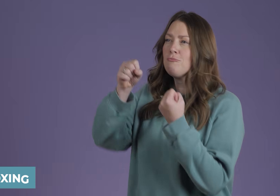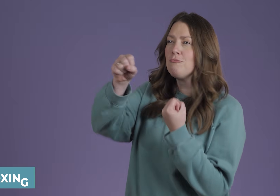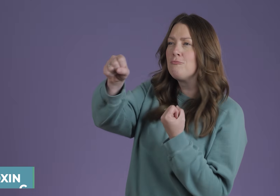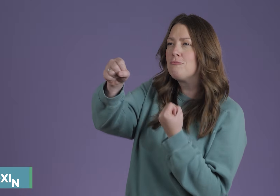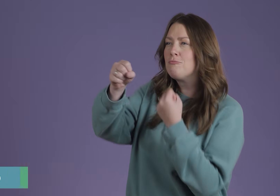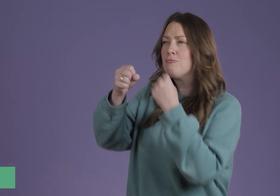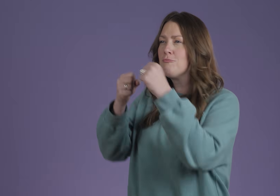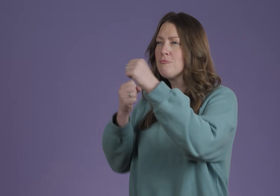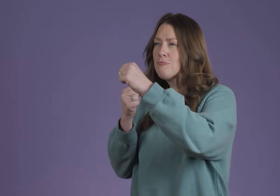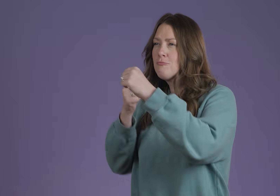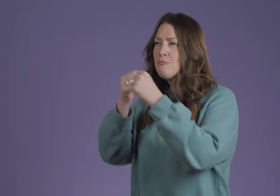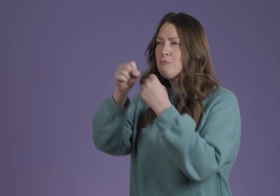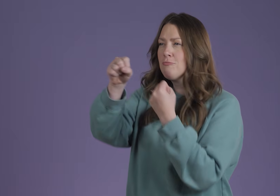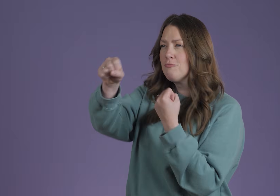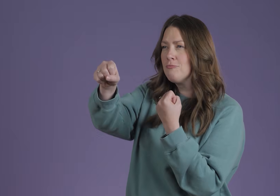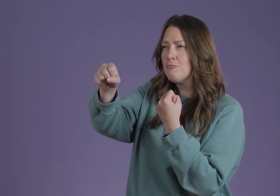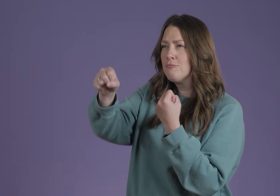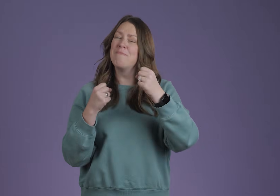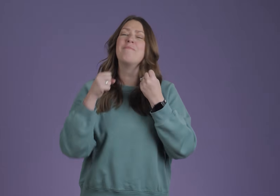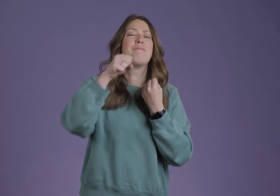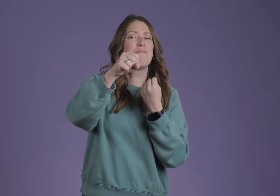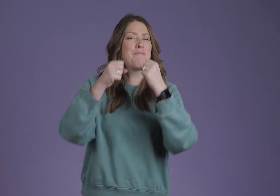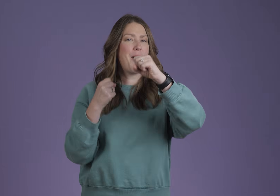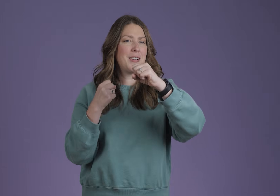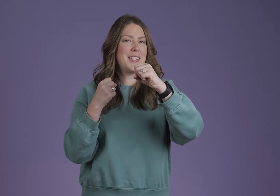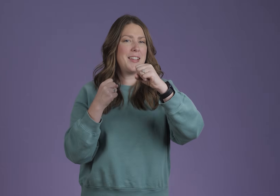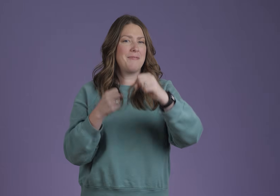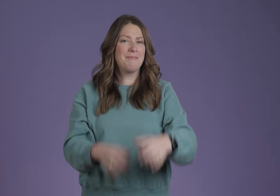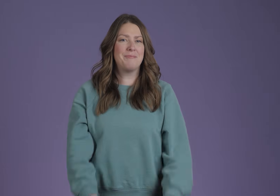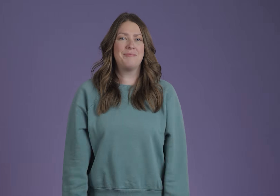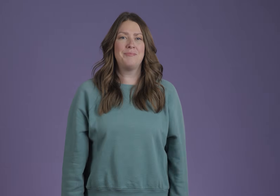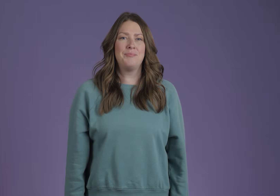It looks like you're boxing. Boxing